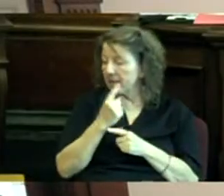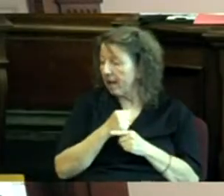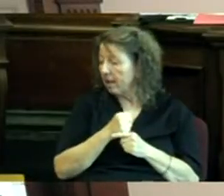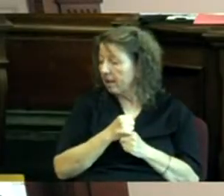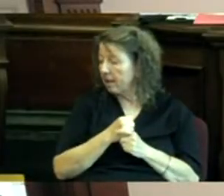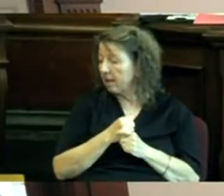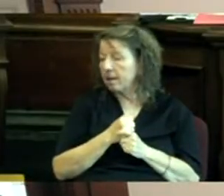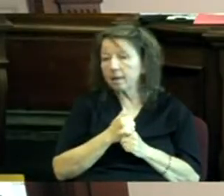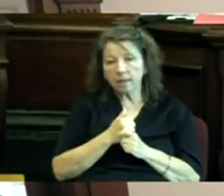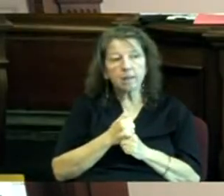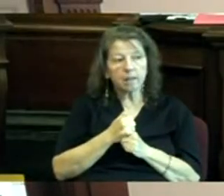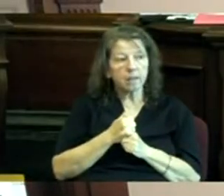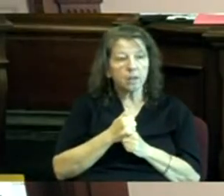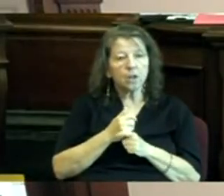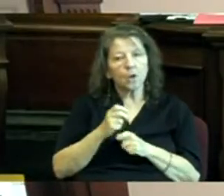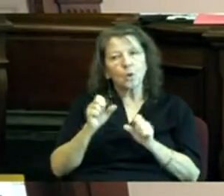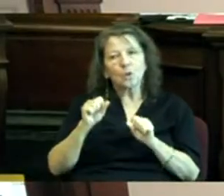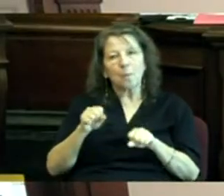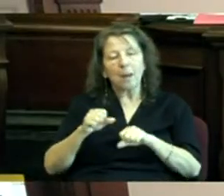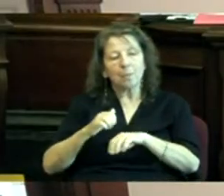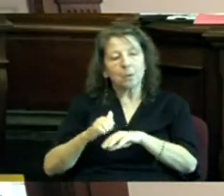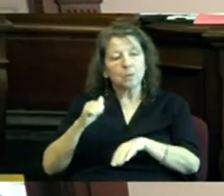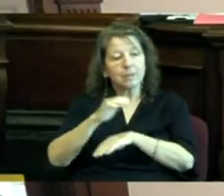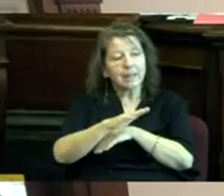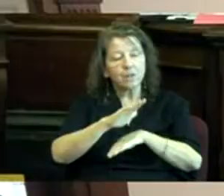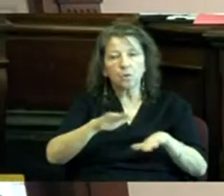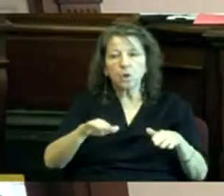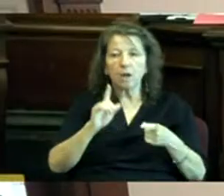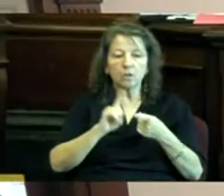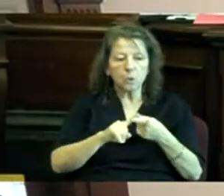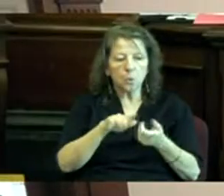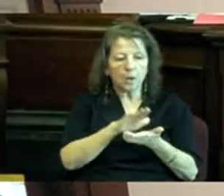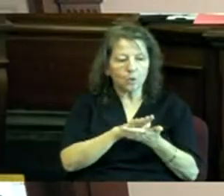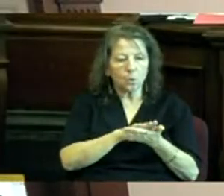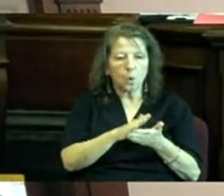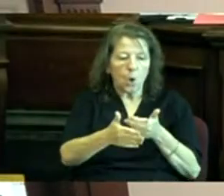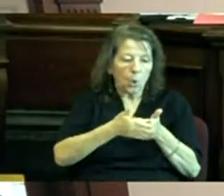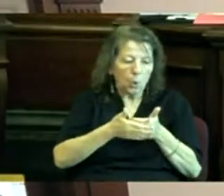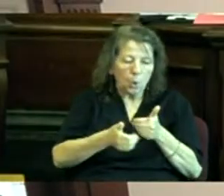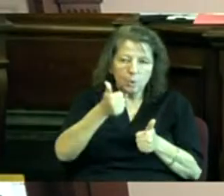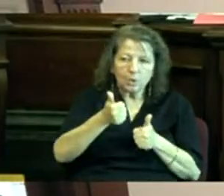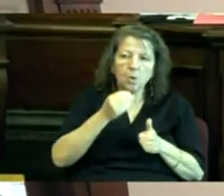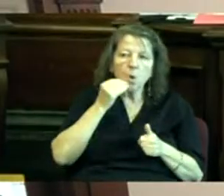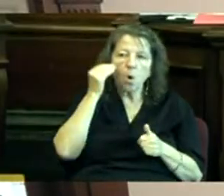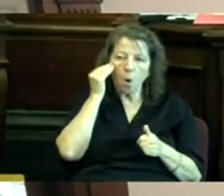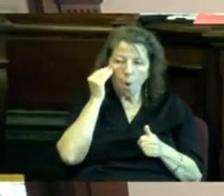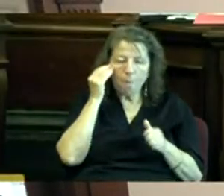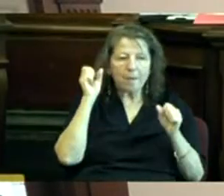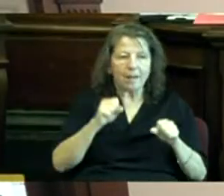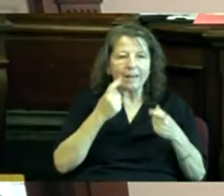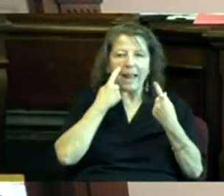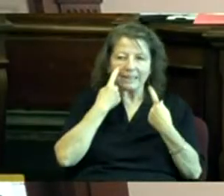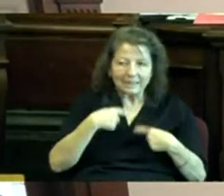trying to nudge people into the notion that you should be able